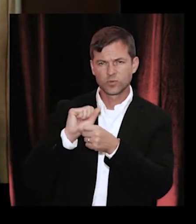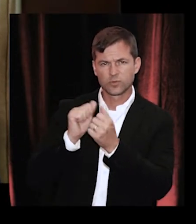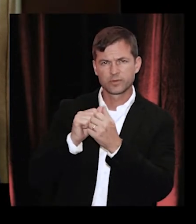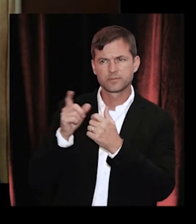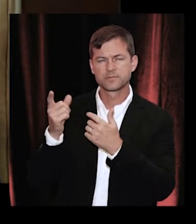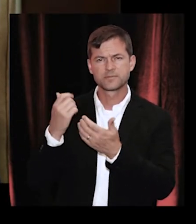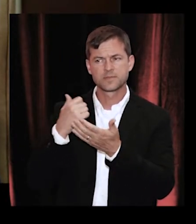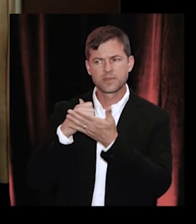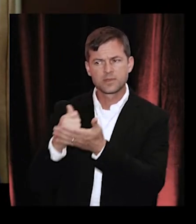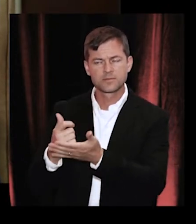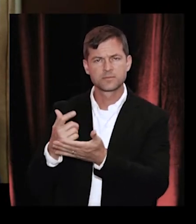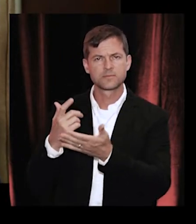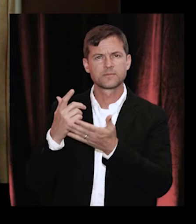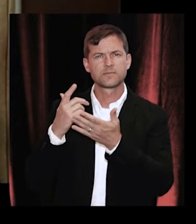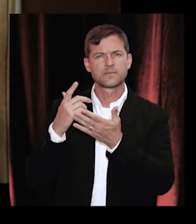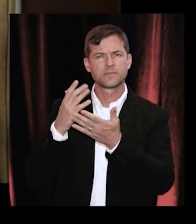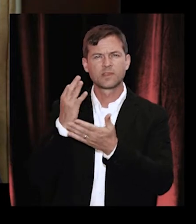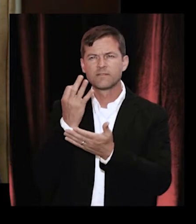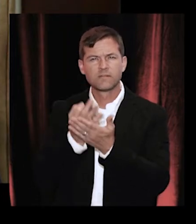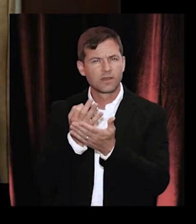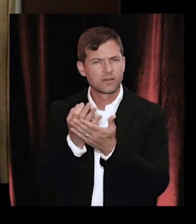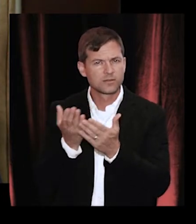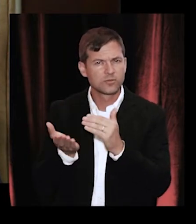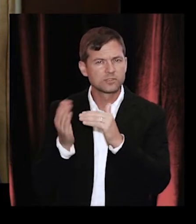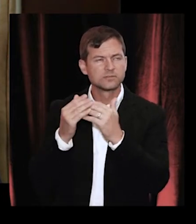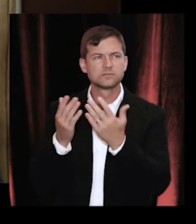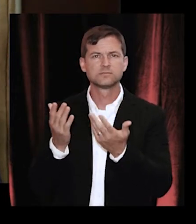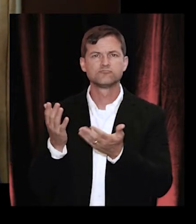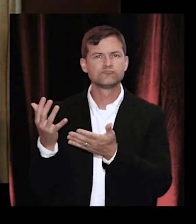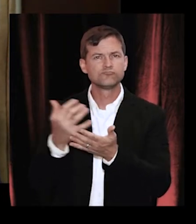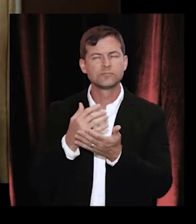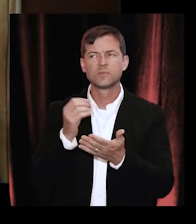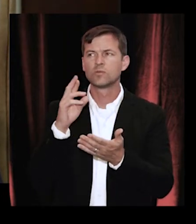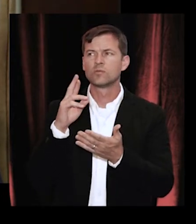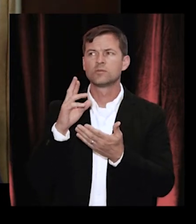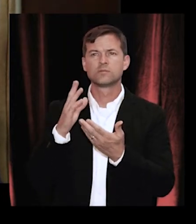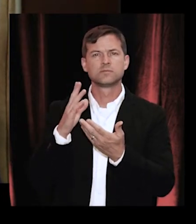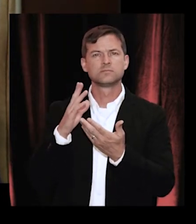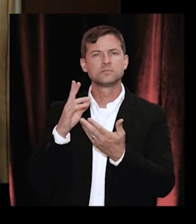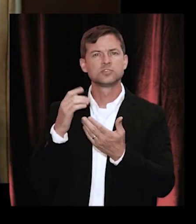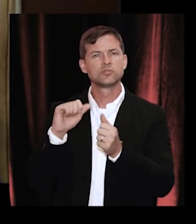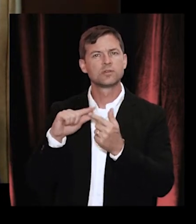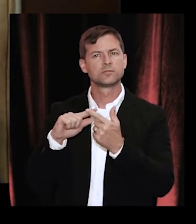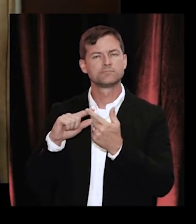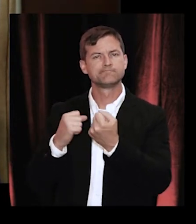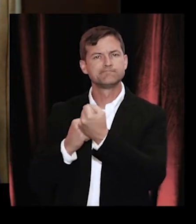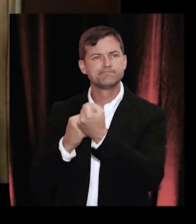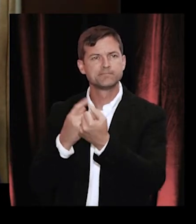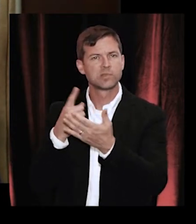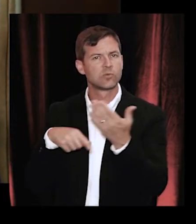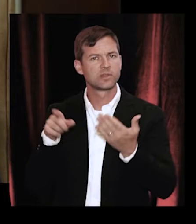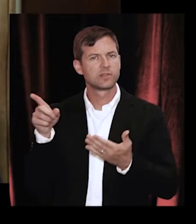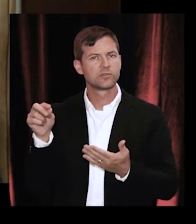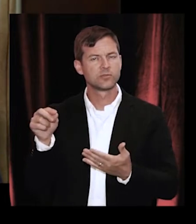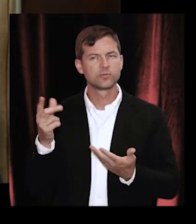to help them As far as if it's fundraising or just being a vocal part of what they do to try to bring awareness to the importance